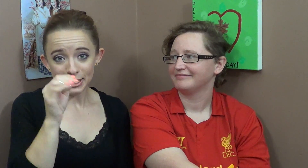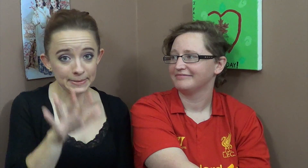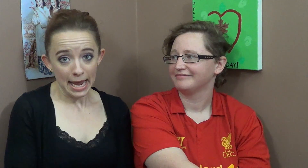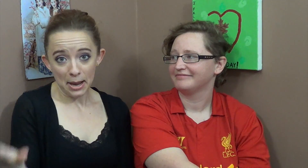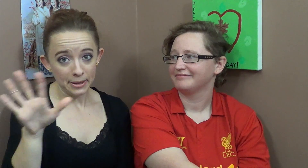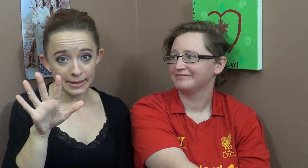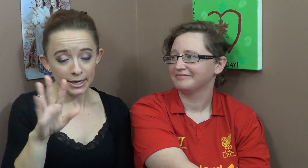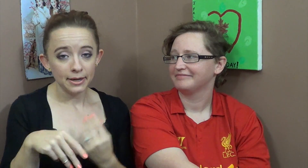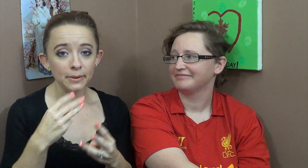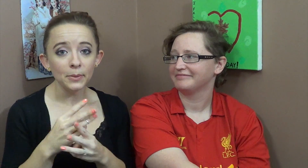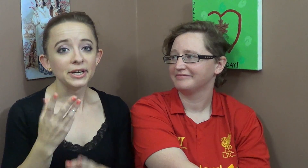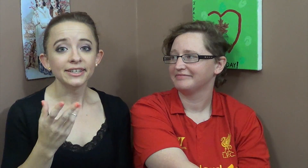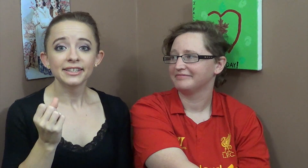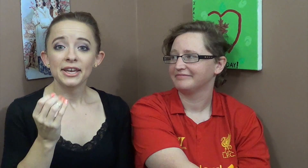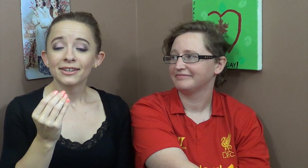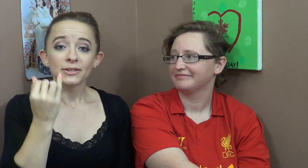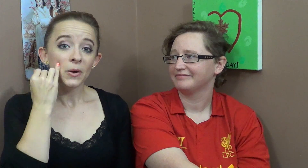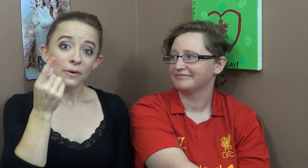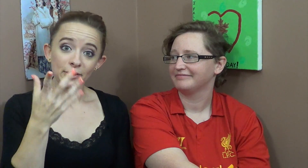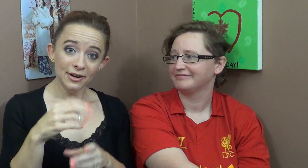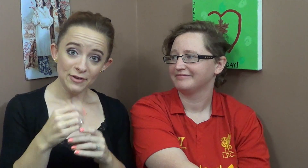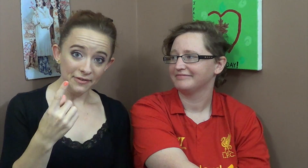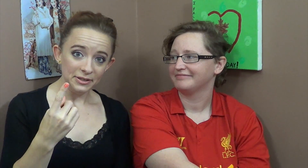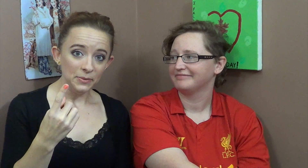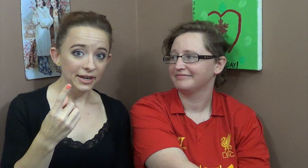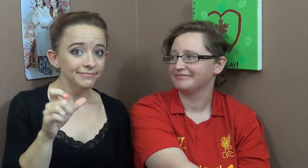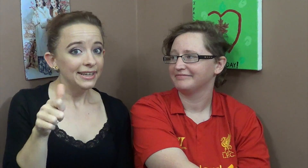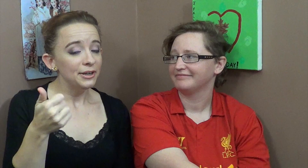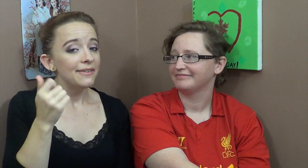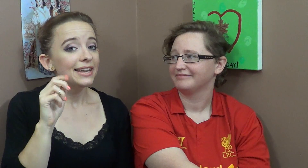relationships out there in the world. So if you're involved in one and you have